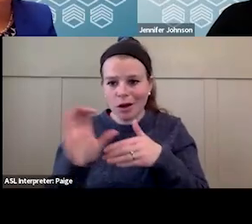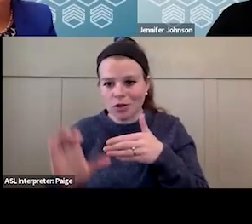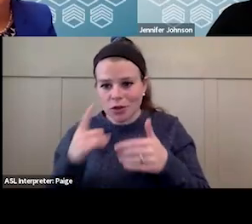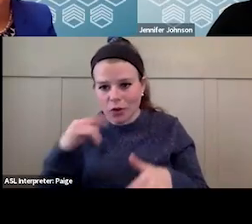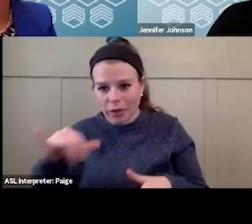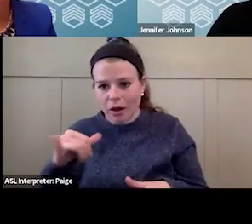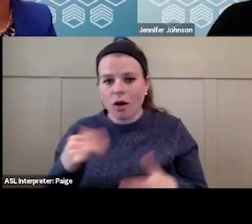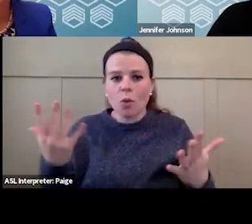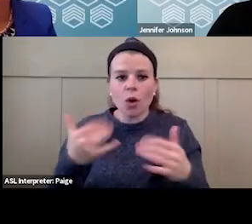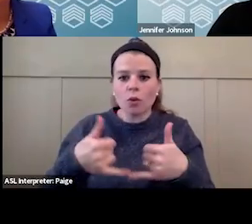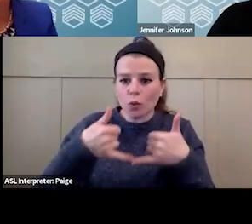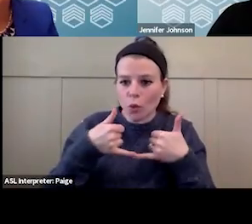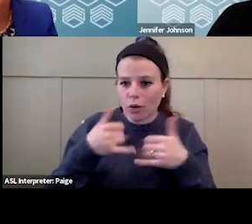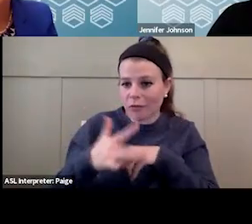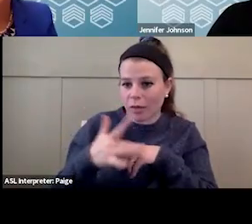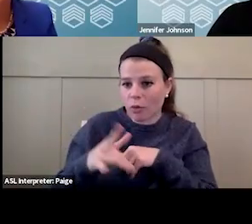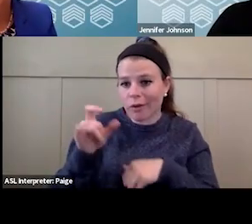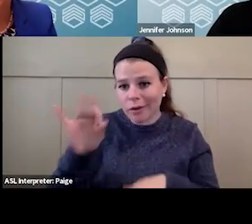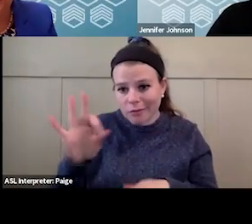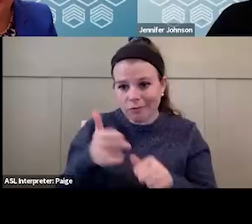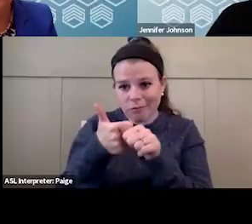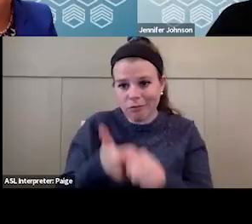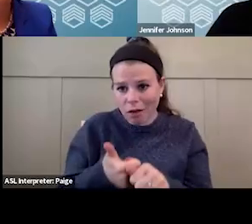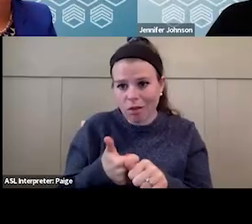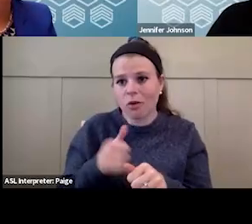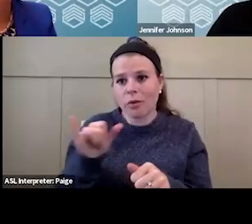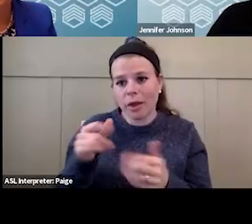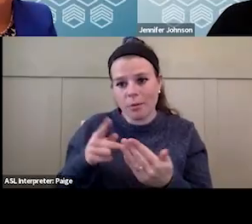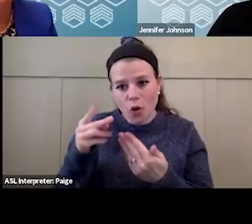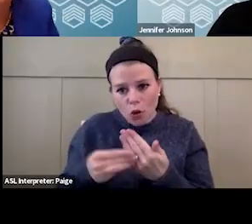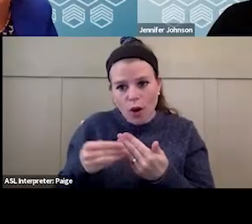for them, um, if they, if they follow the, the program and their treatment